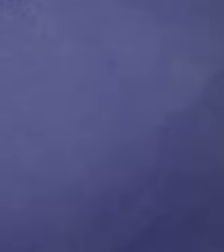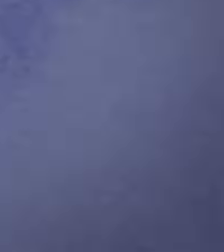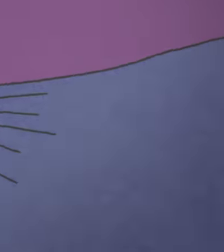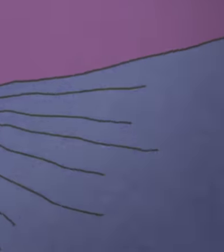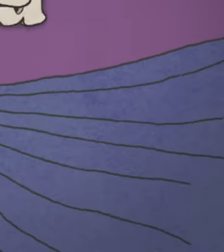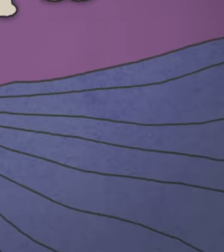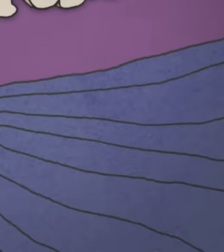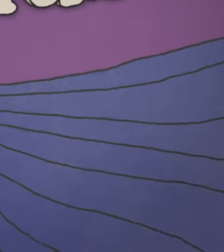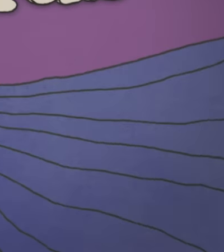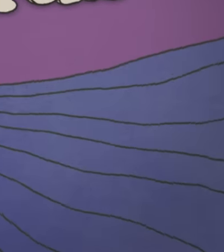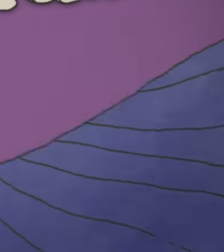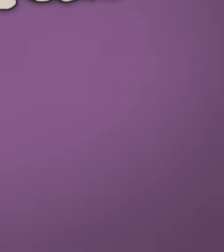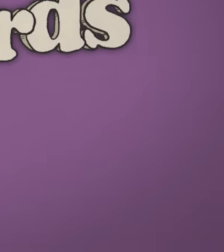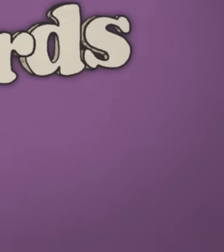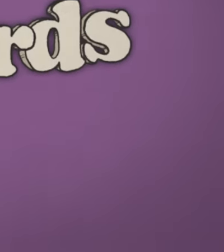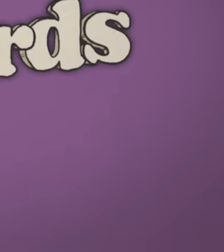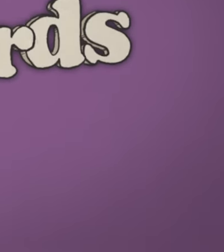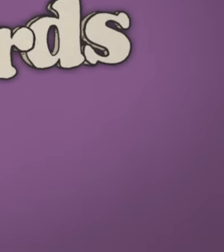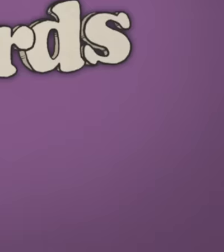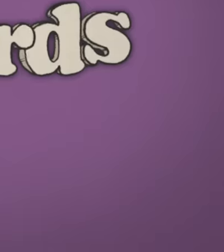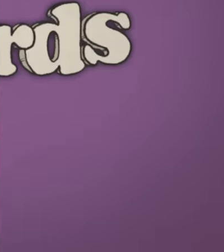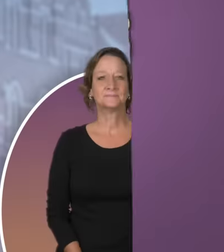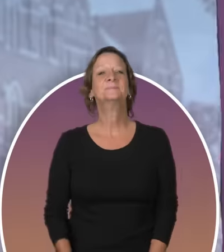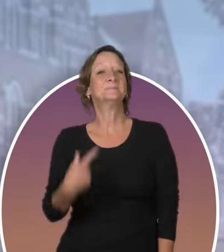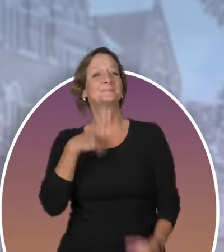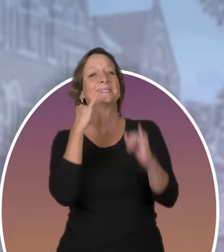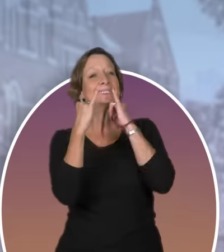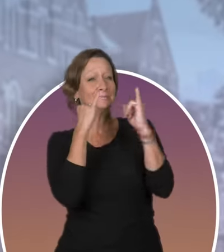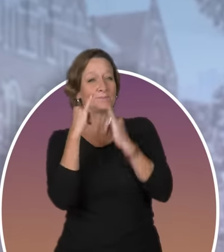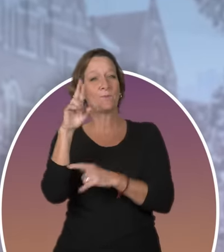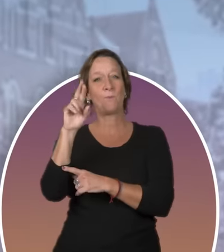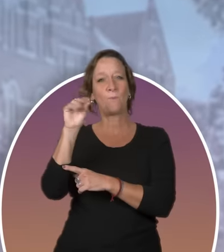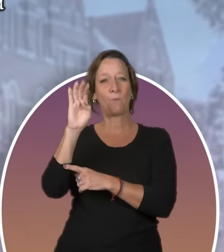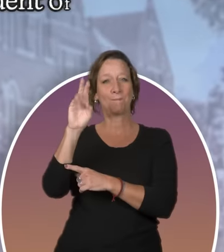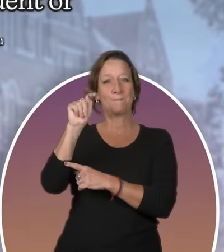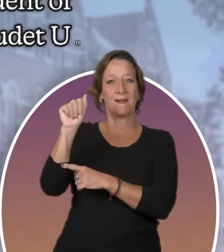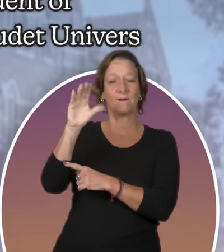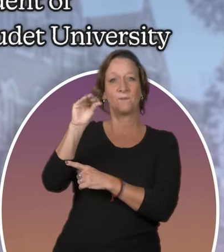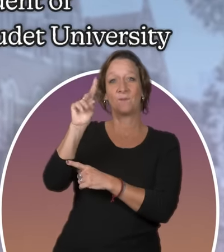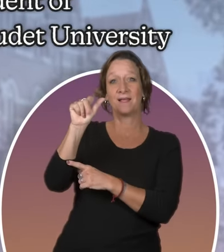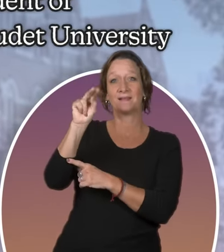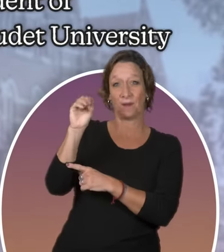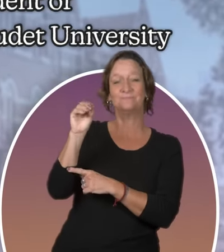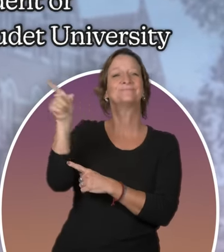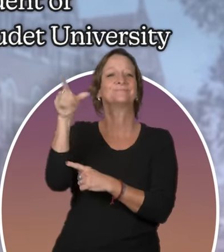Otherwords. I interviewed Roberta Cordano, president of Gallaudet University,